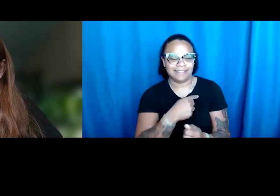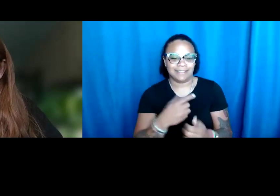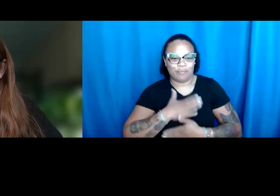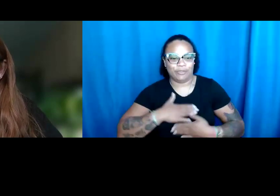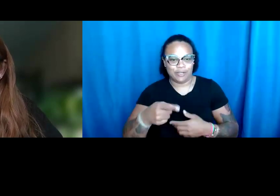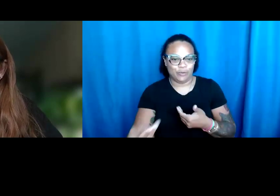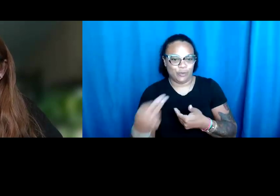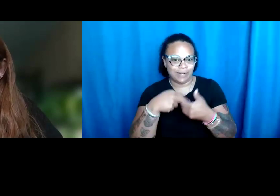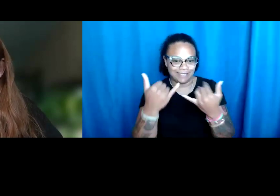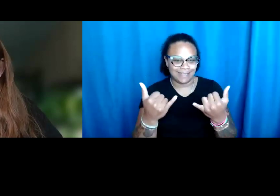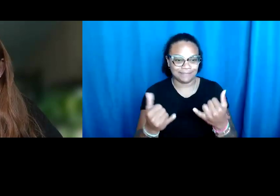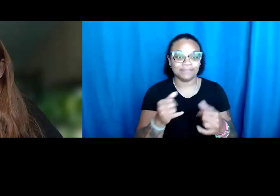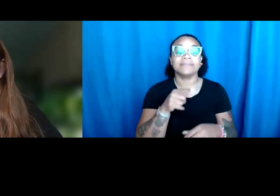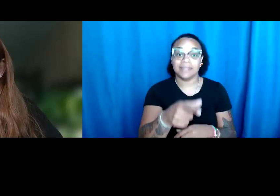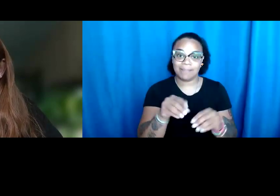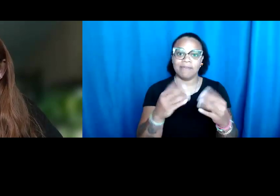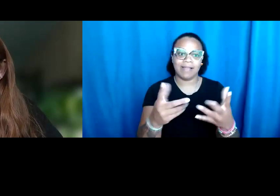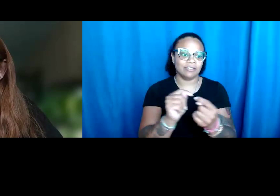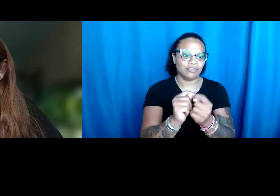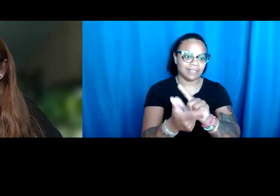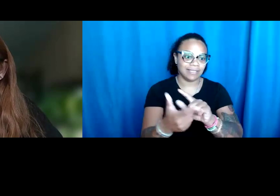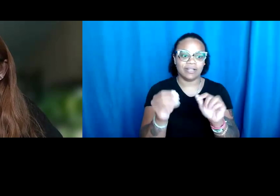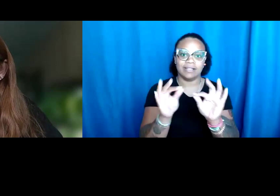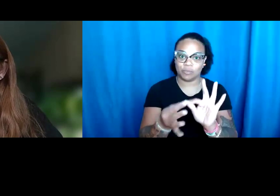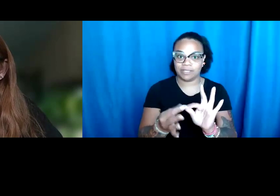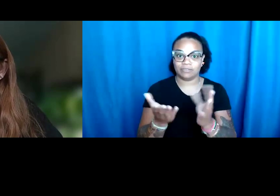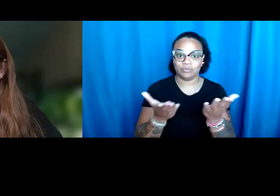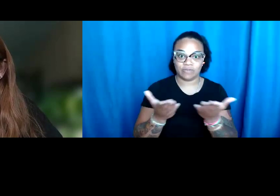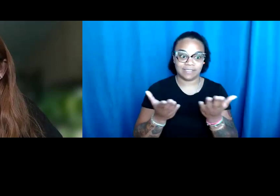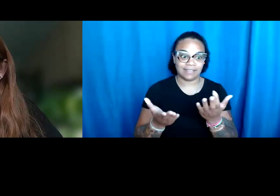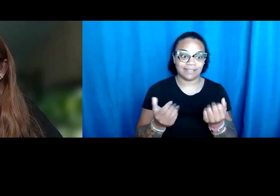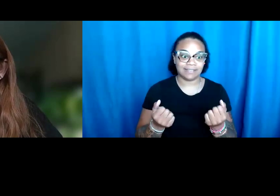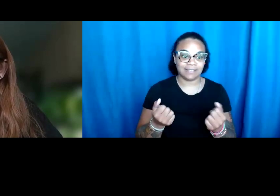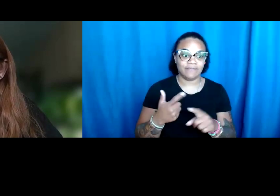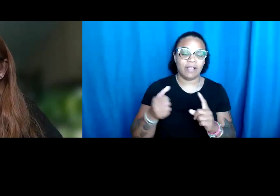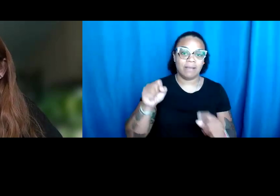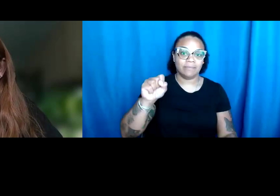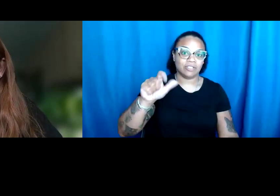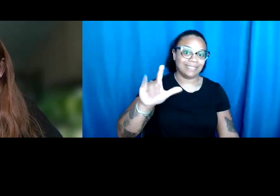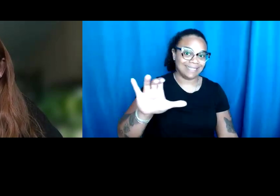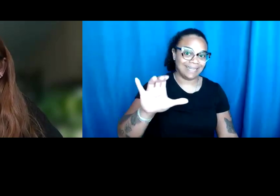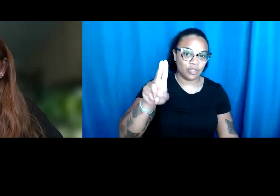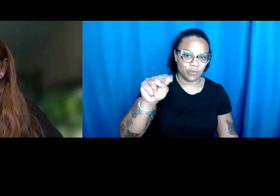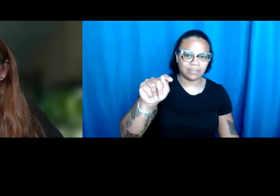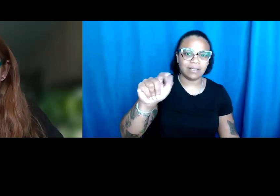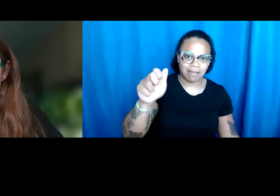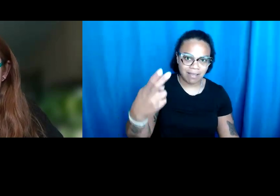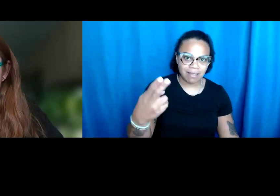He provides translation and interpretation services out of Salt Lake City, Utah and employs